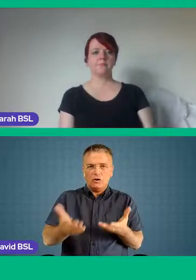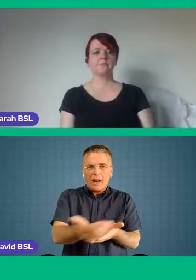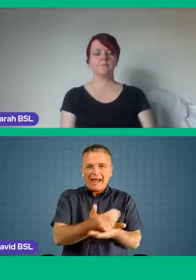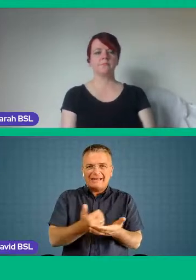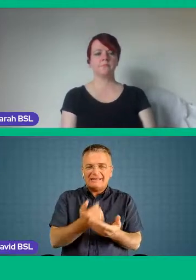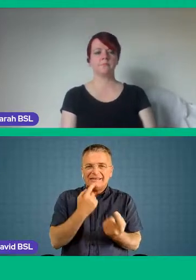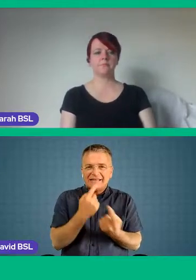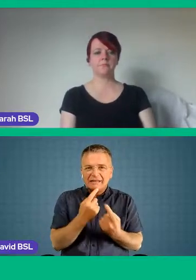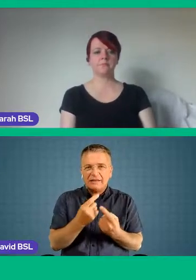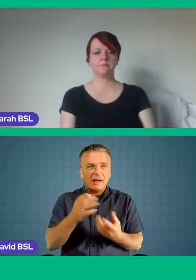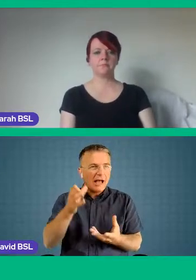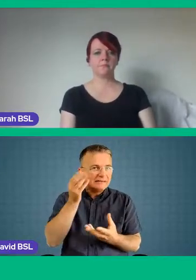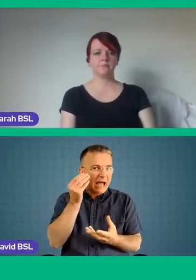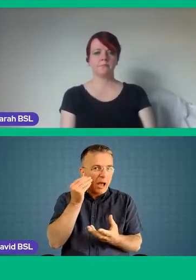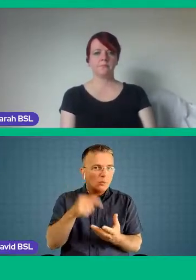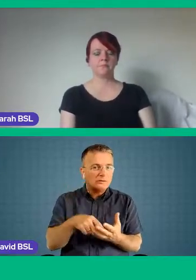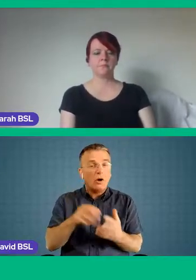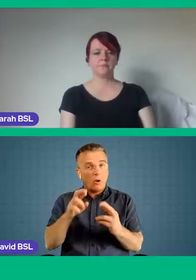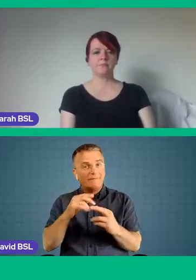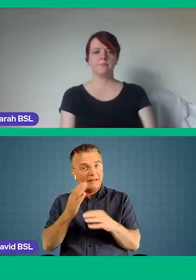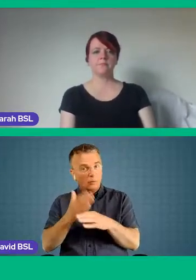the idea of